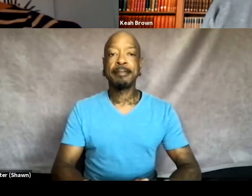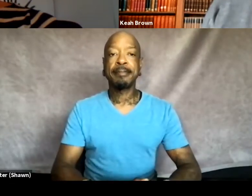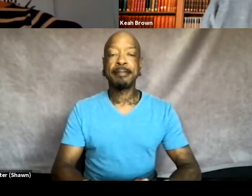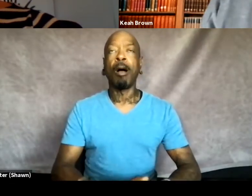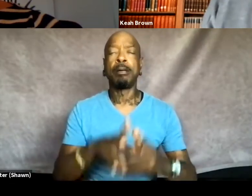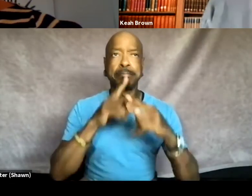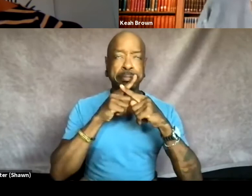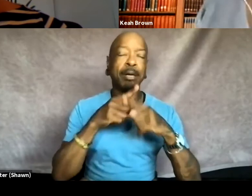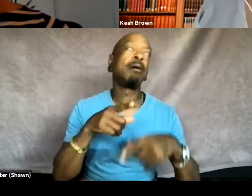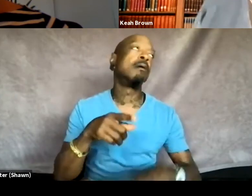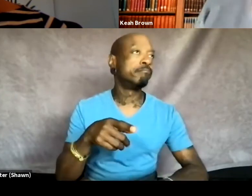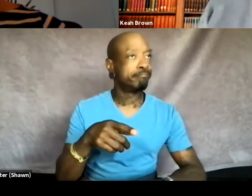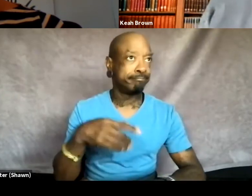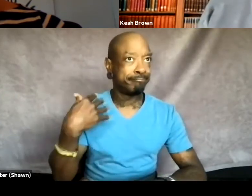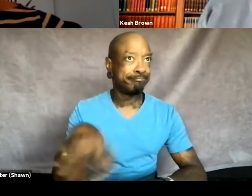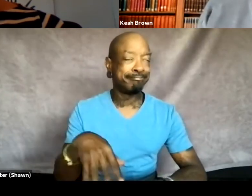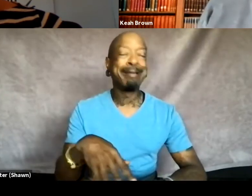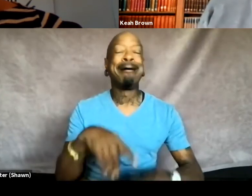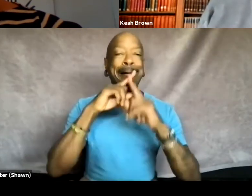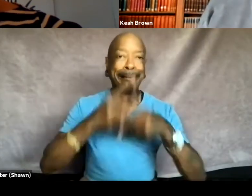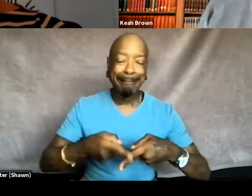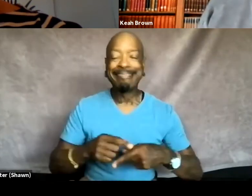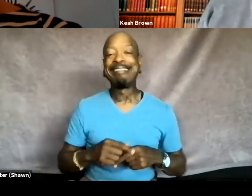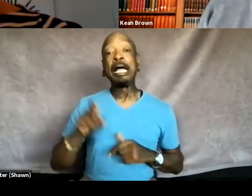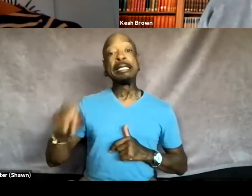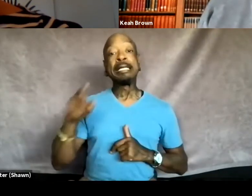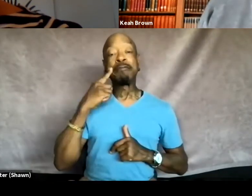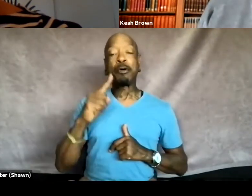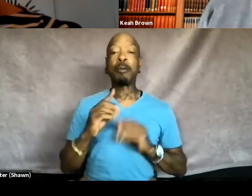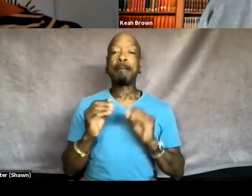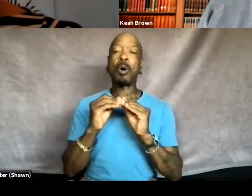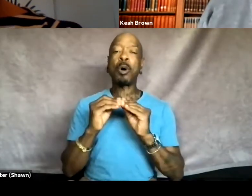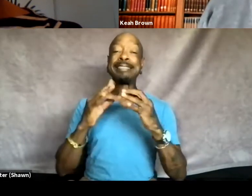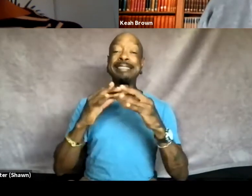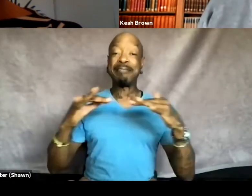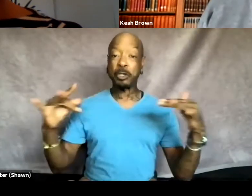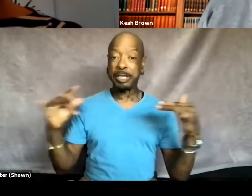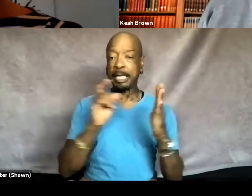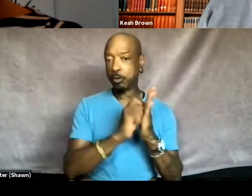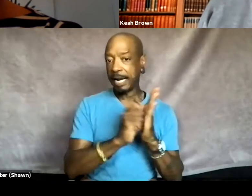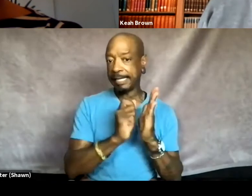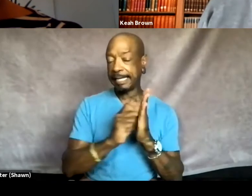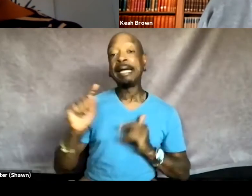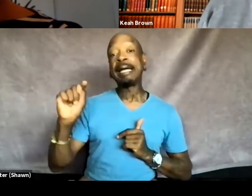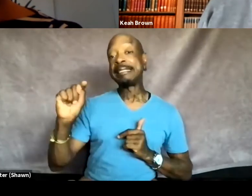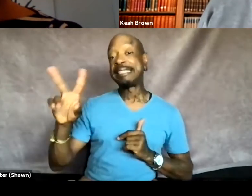Nicole Redding (she/her): The need for more diversity and representation and writing and TV is being highlighted more than ever before.